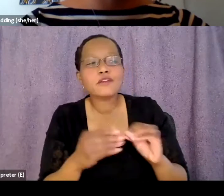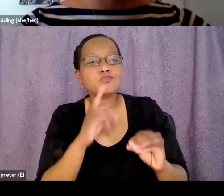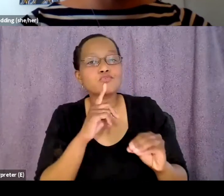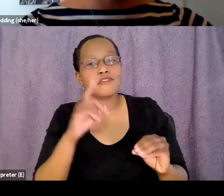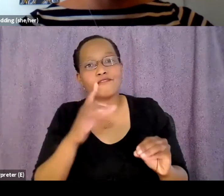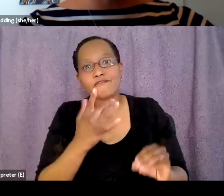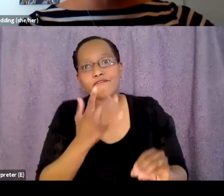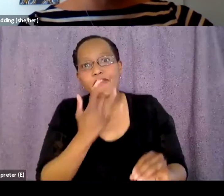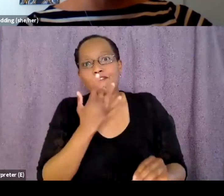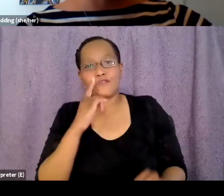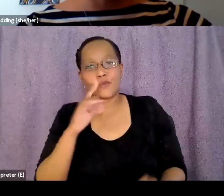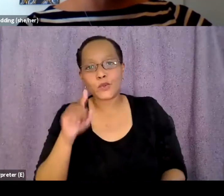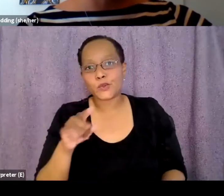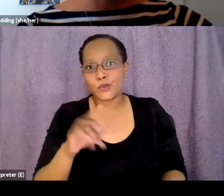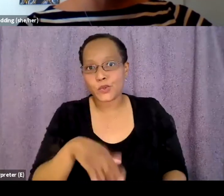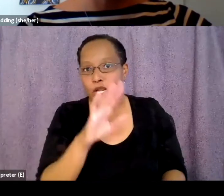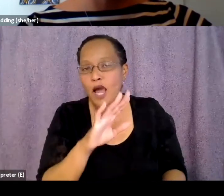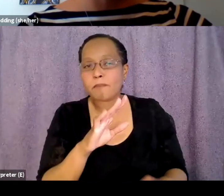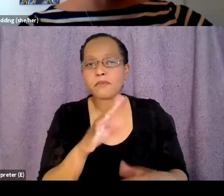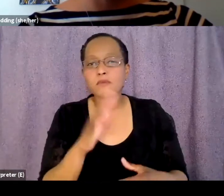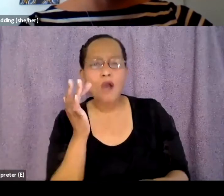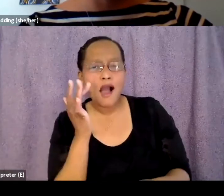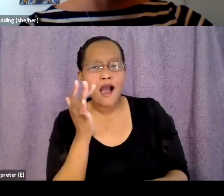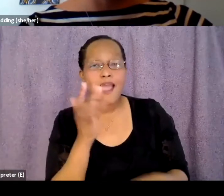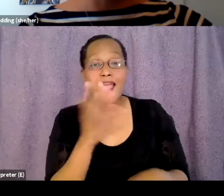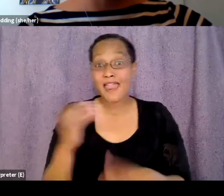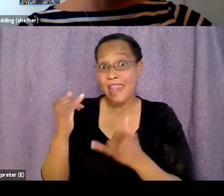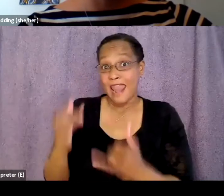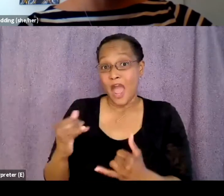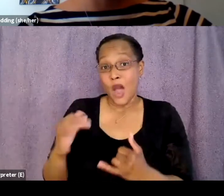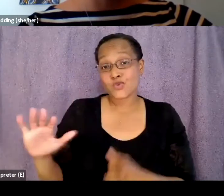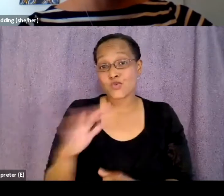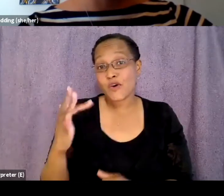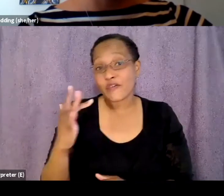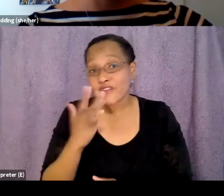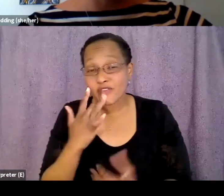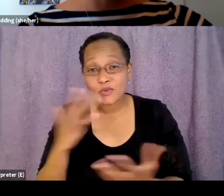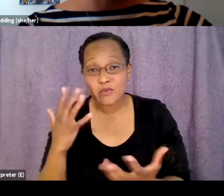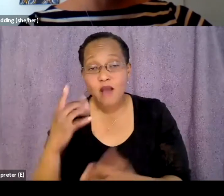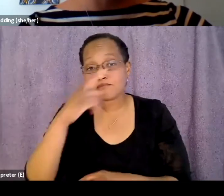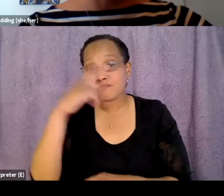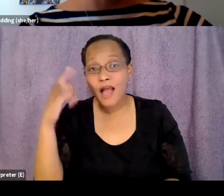what are your favorites now who are your favorite black queer disabled popular figures for us